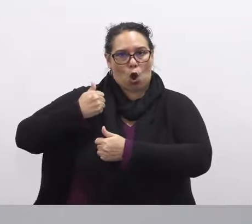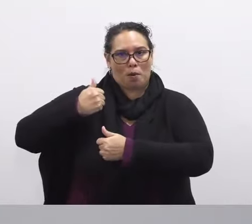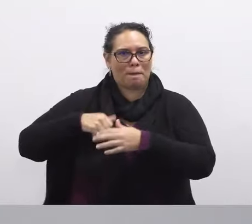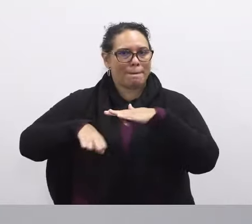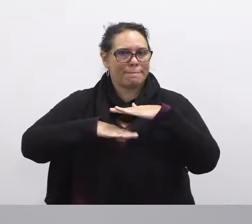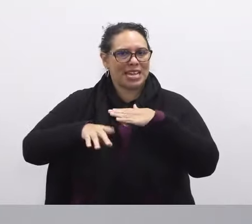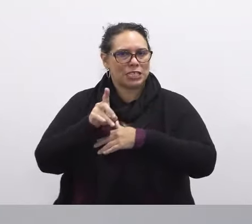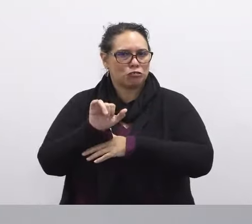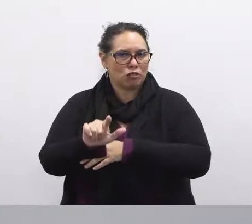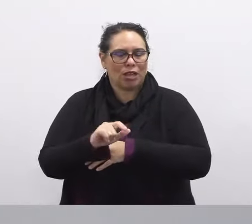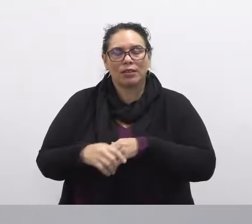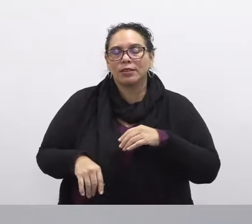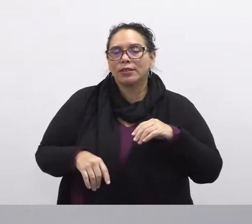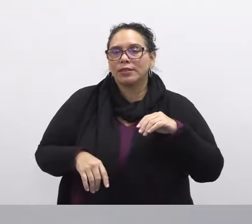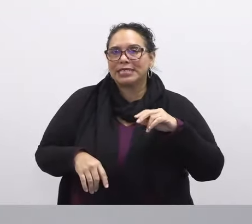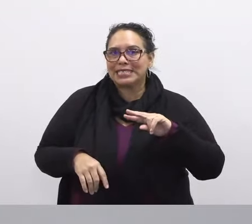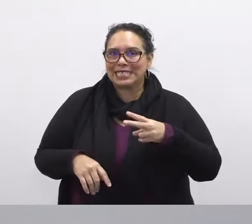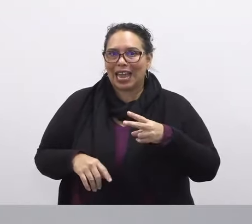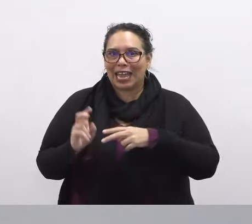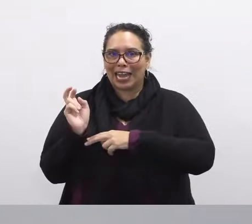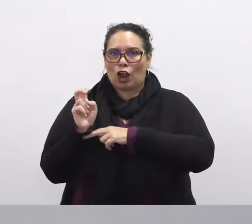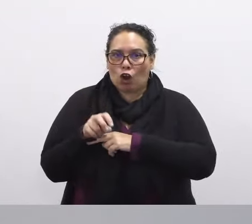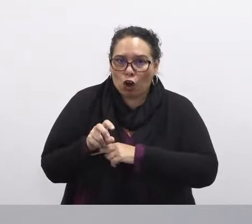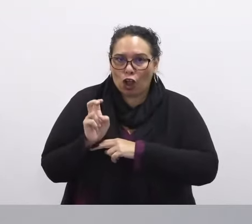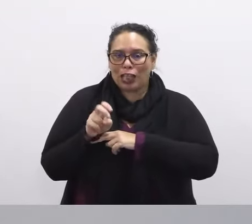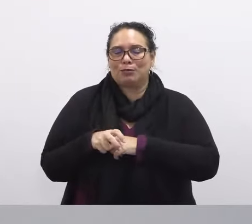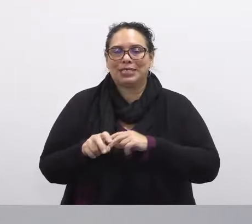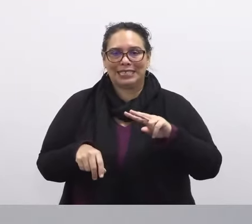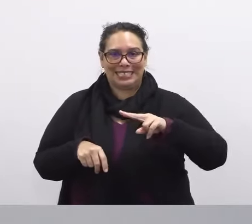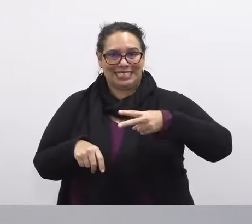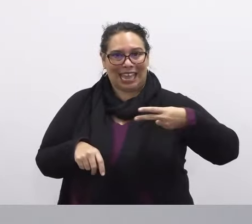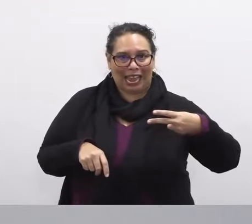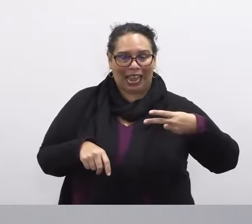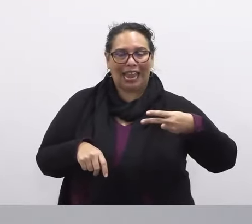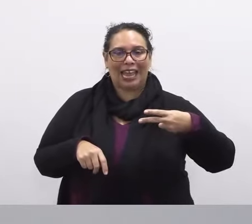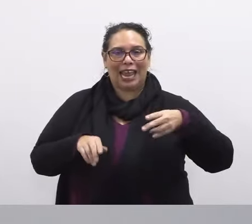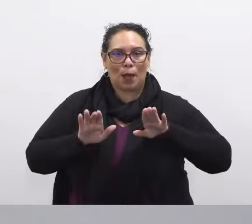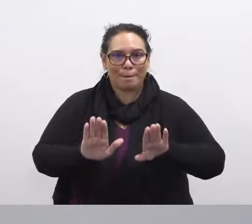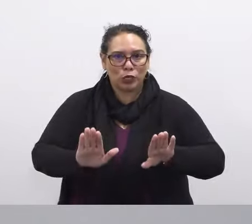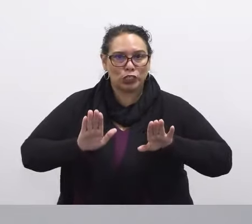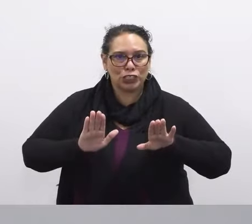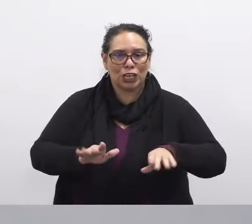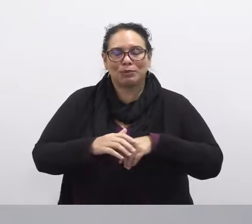Second in curl ups, second in pushups. And third in overall drill.